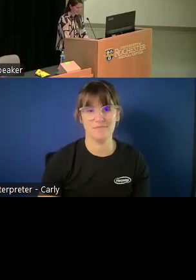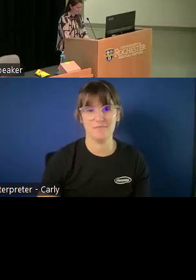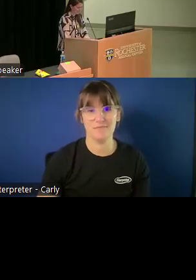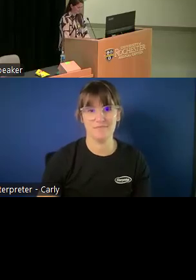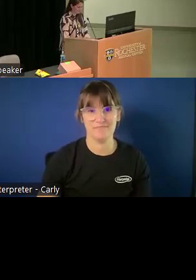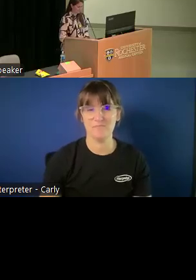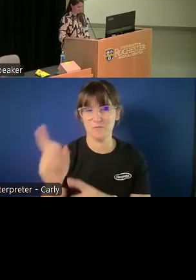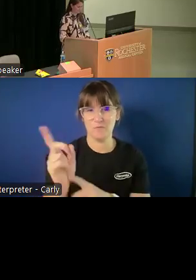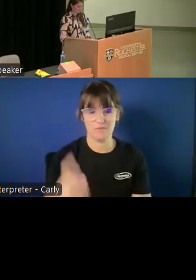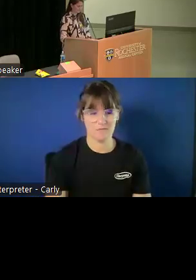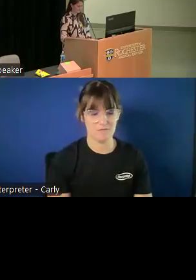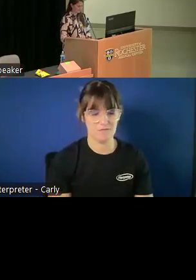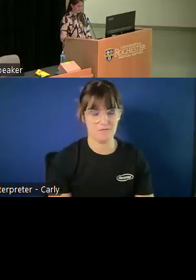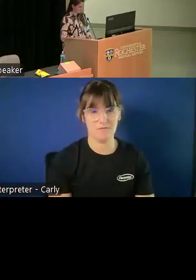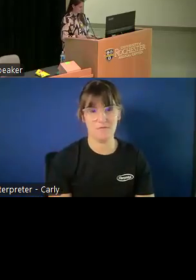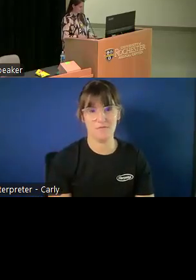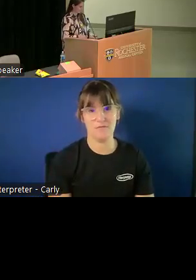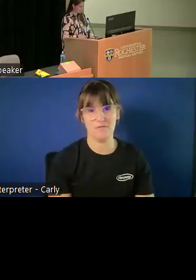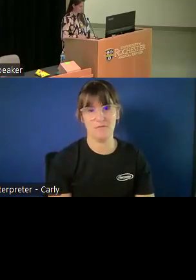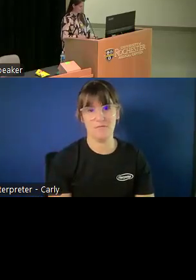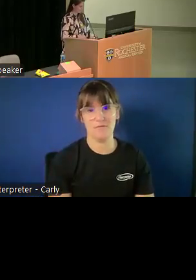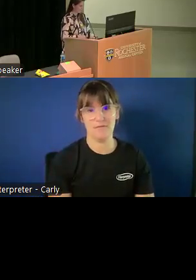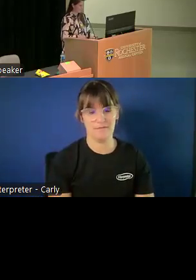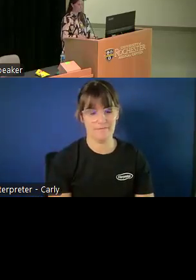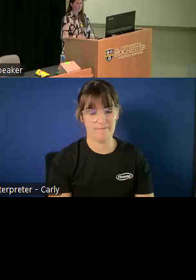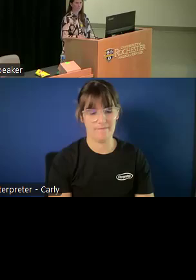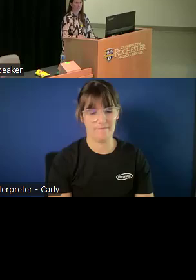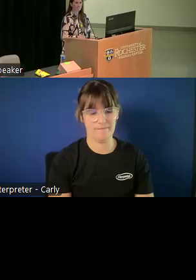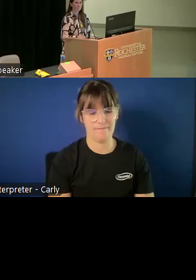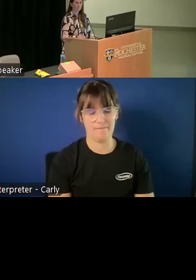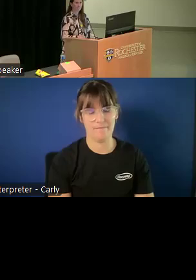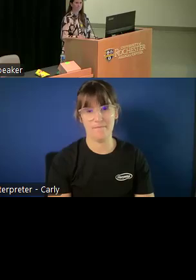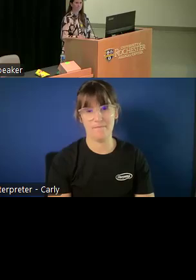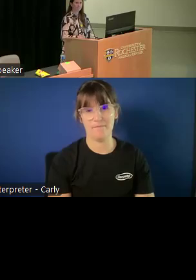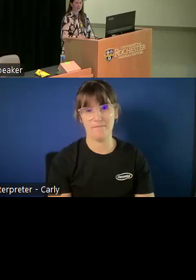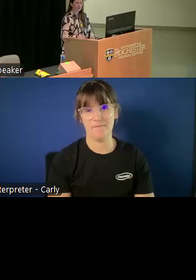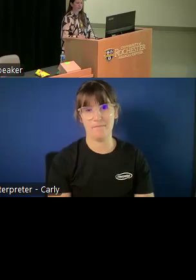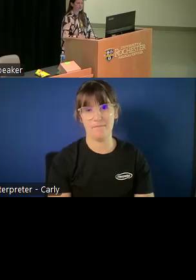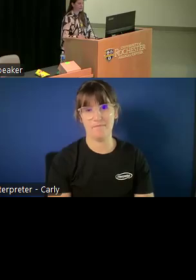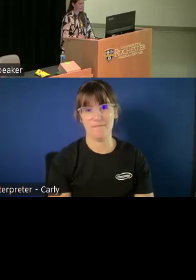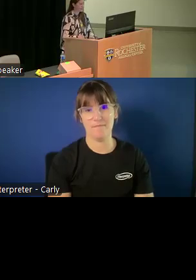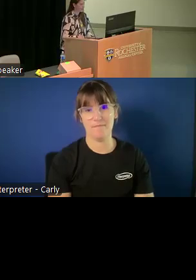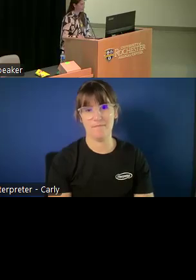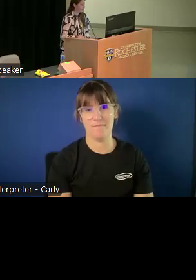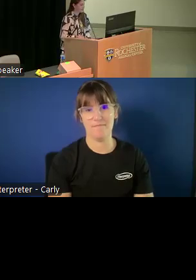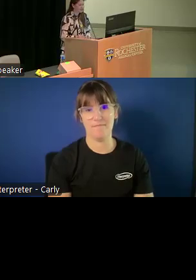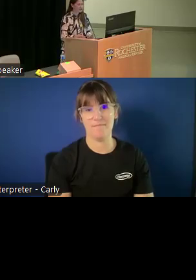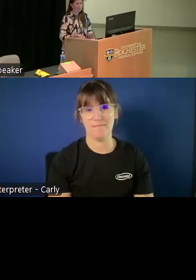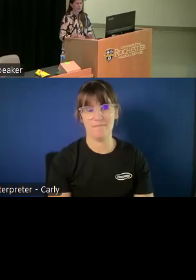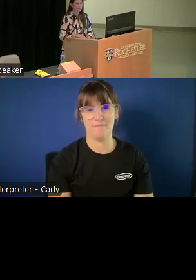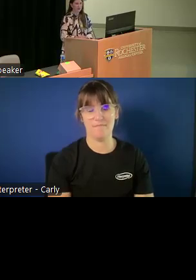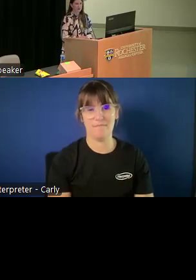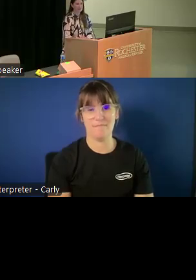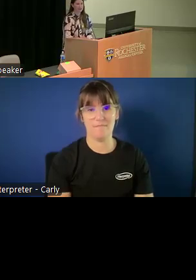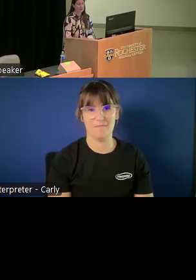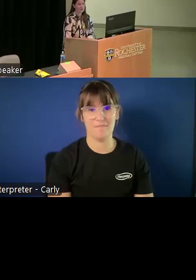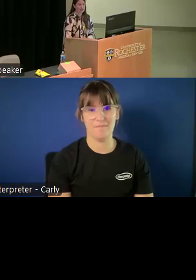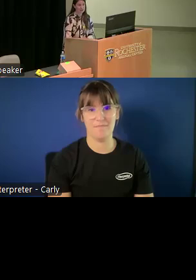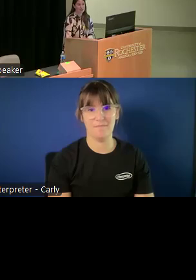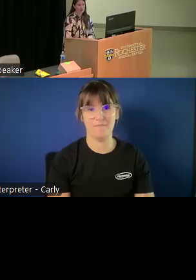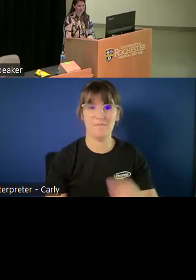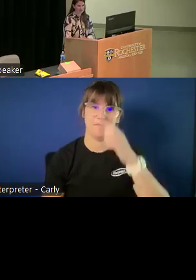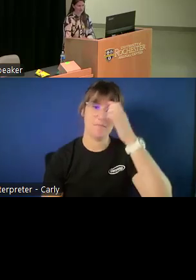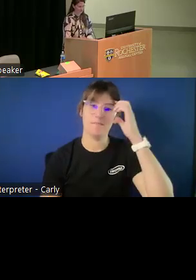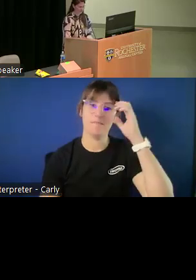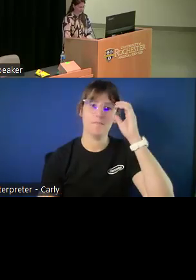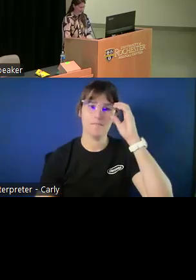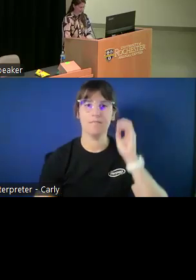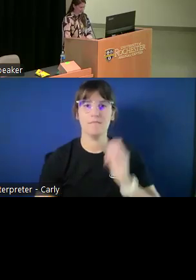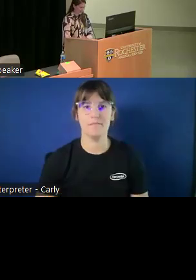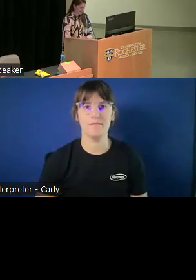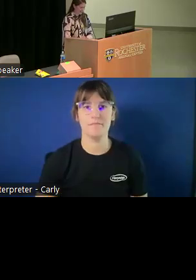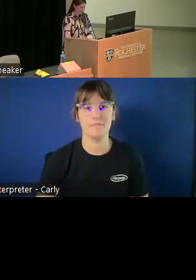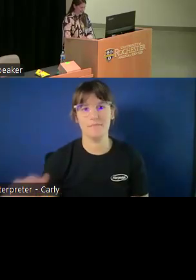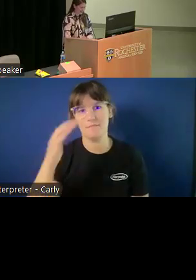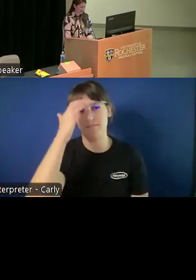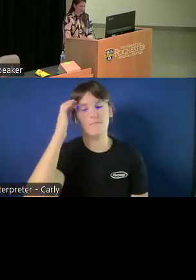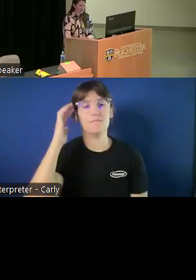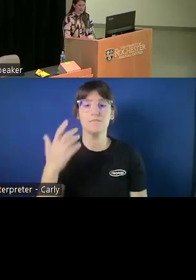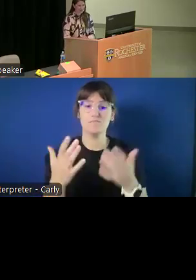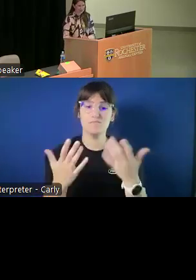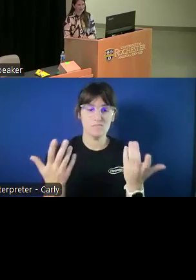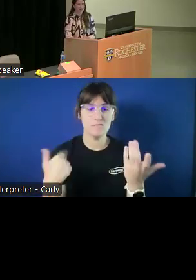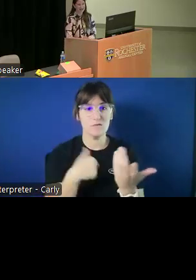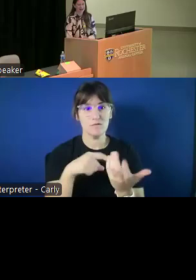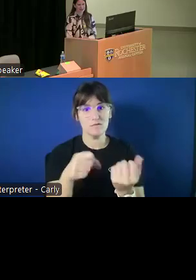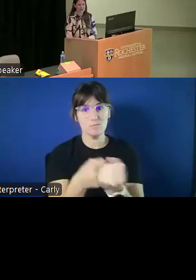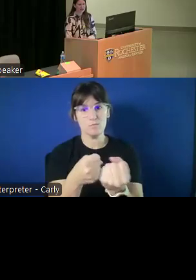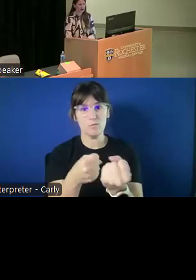moment the generous people also need their well-being supported um our mission as well-being